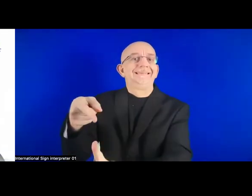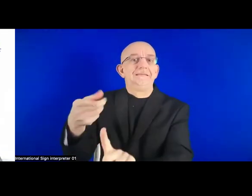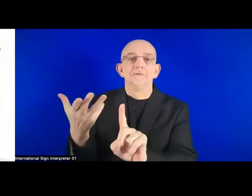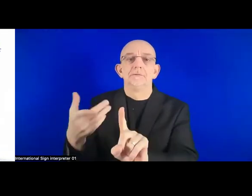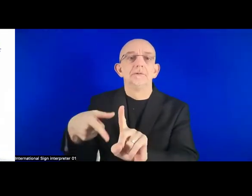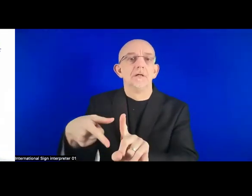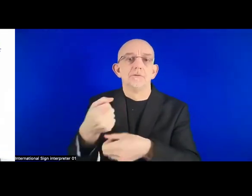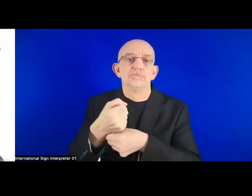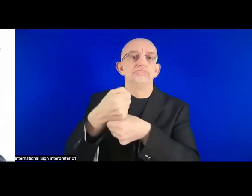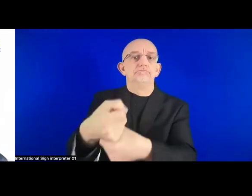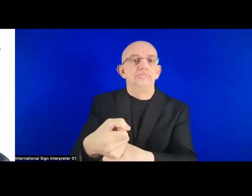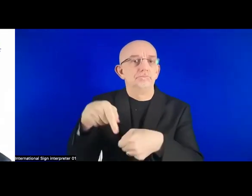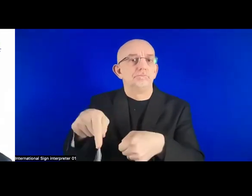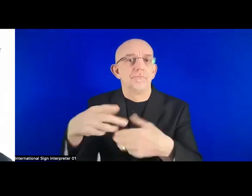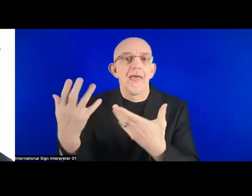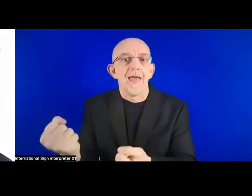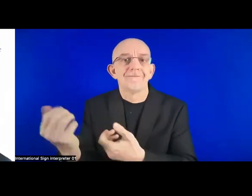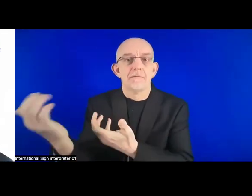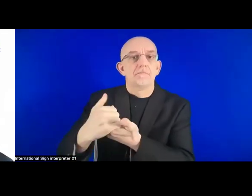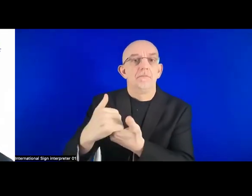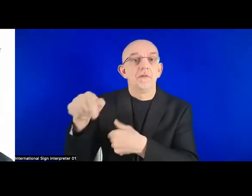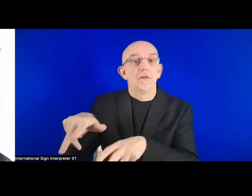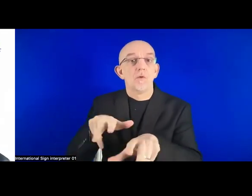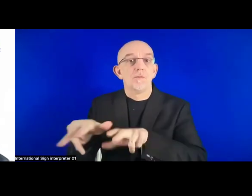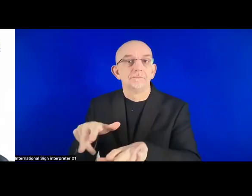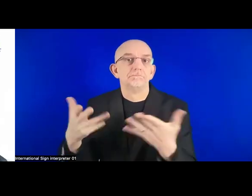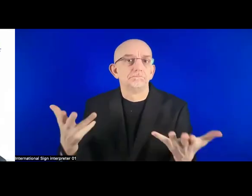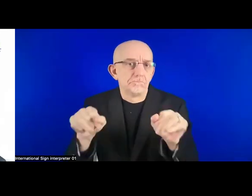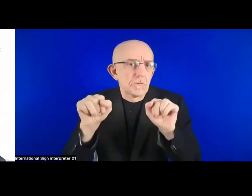Because this is a call for applications, we need the post doctoral applicants to